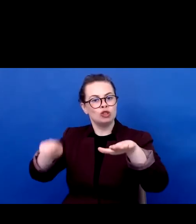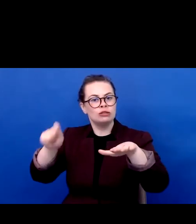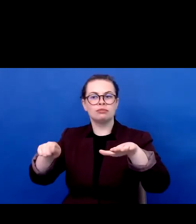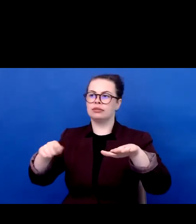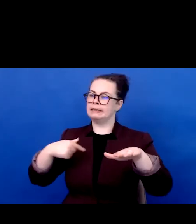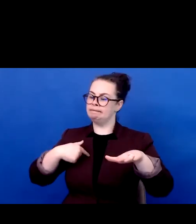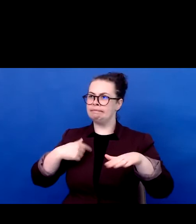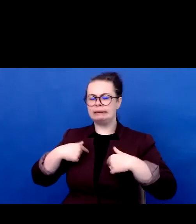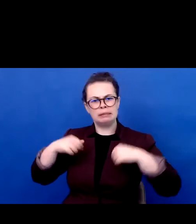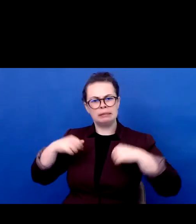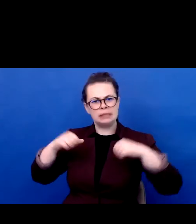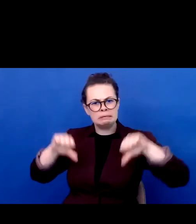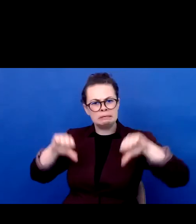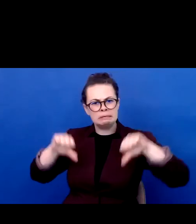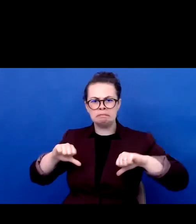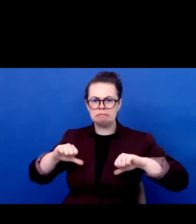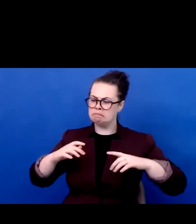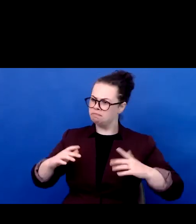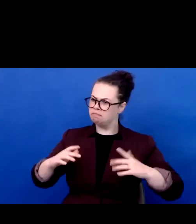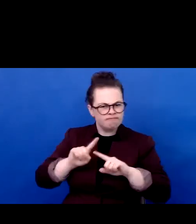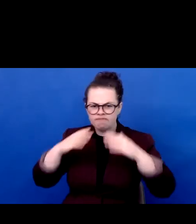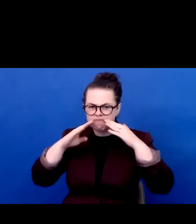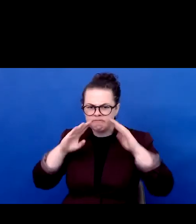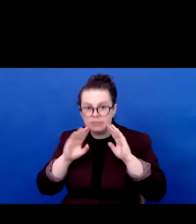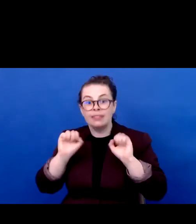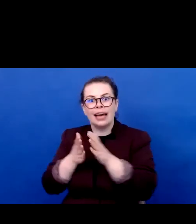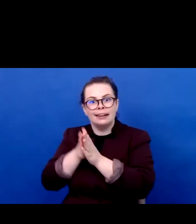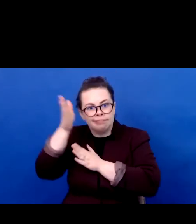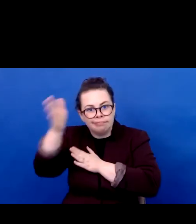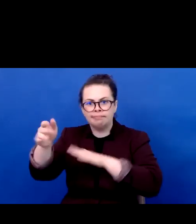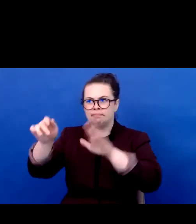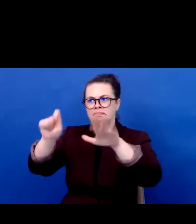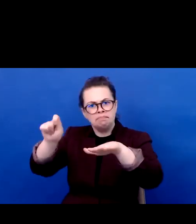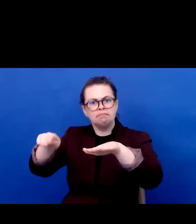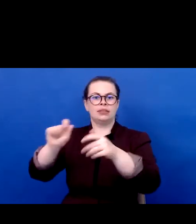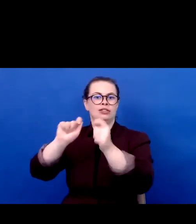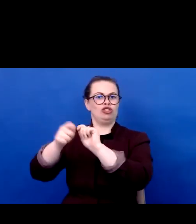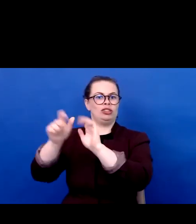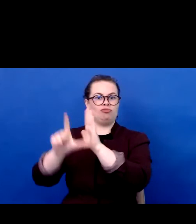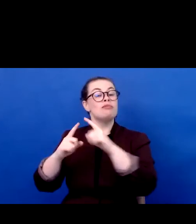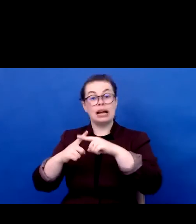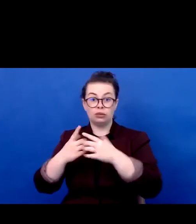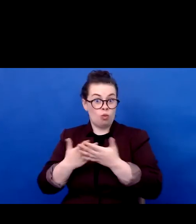effective accountability and inclusive institution at all levels the coffee outbreak